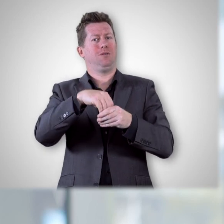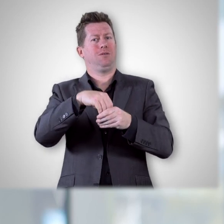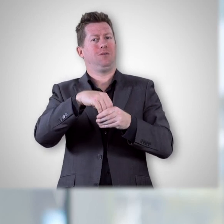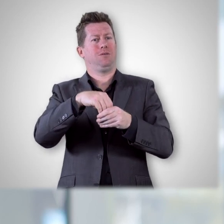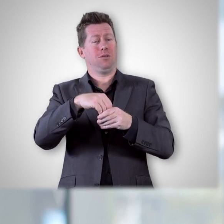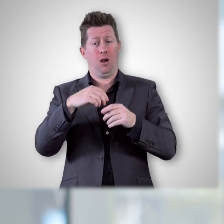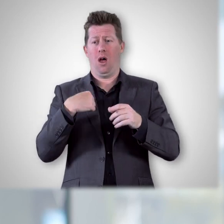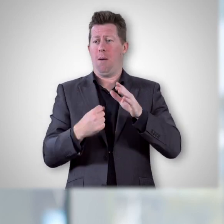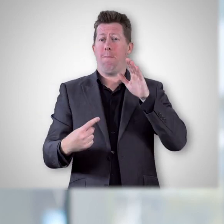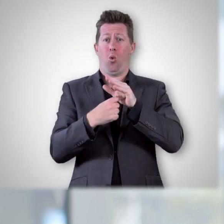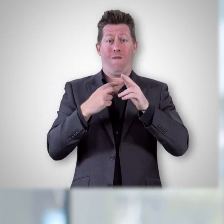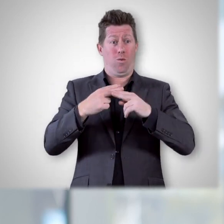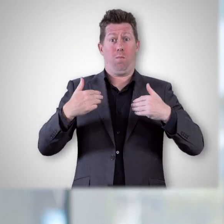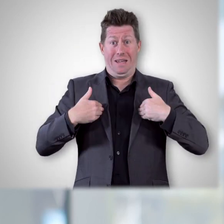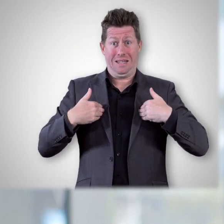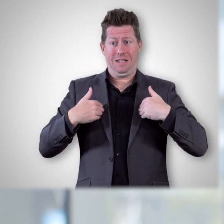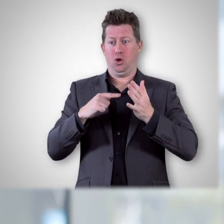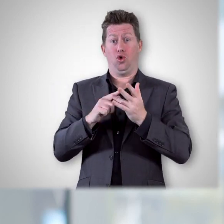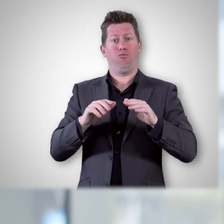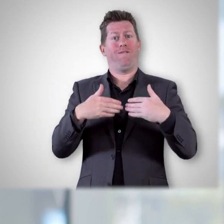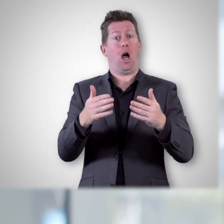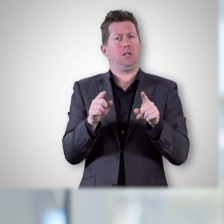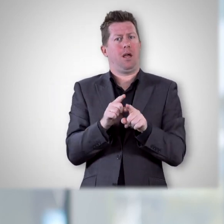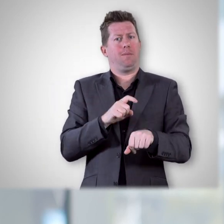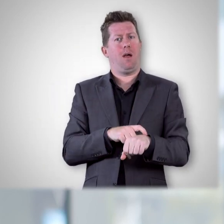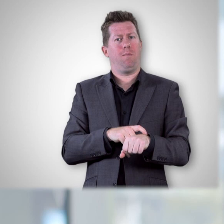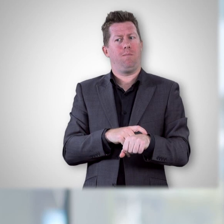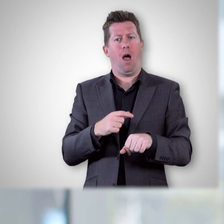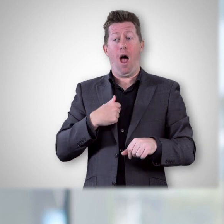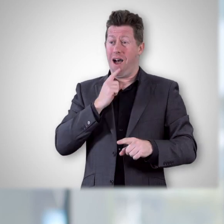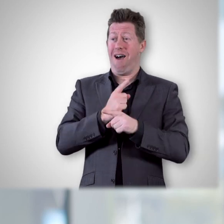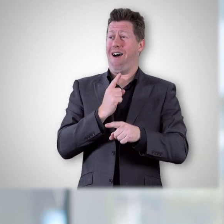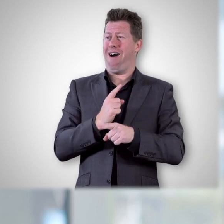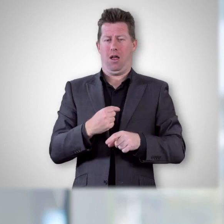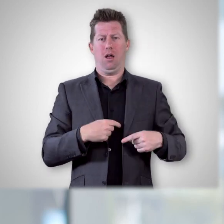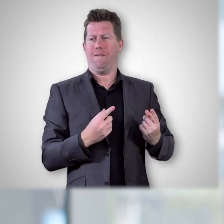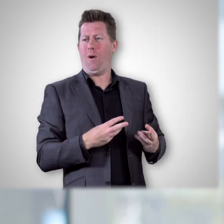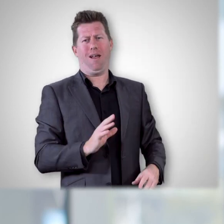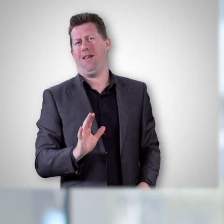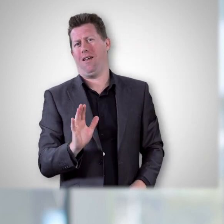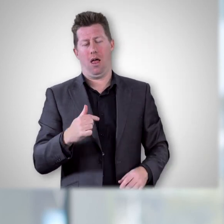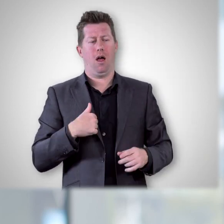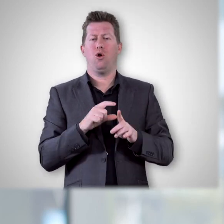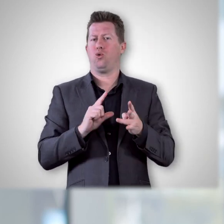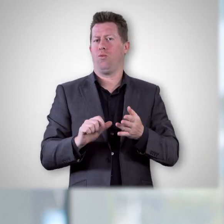key for me to provide accessible content and well-designed content and that's what UDL does